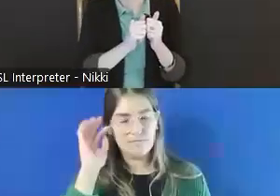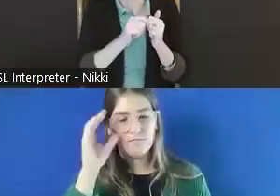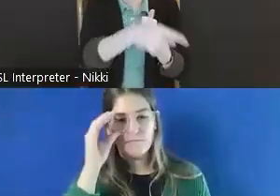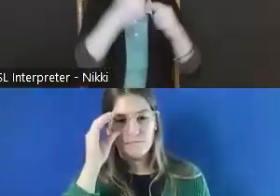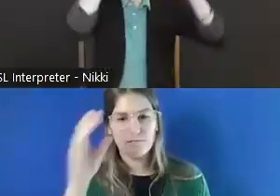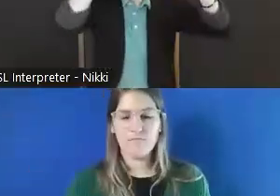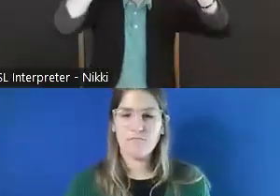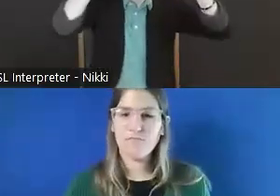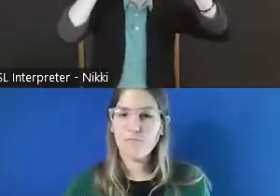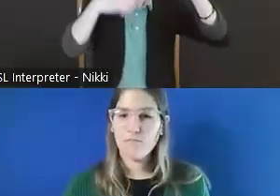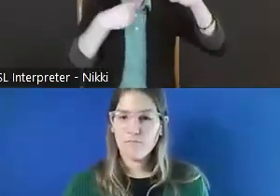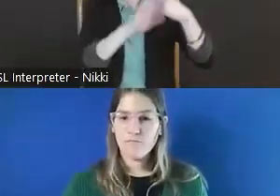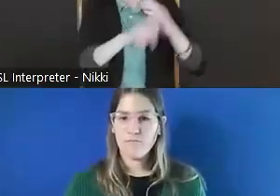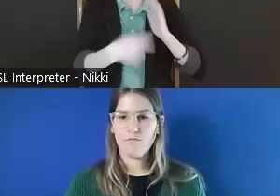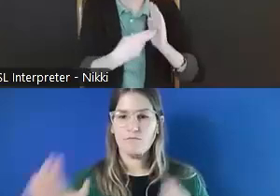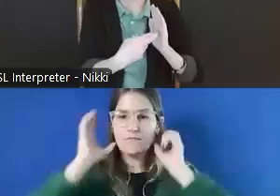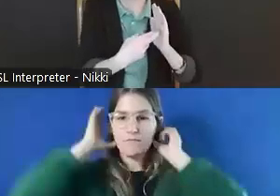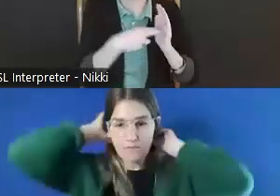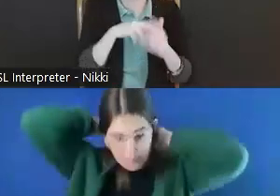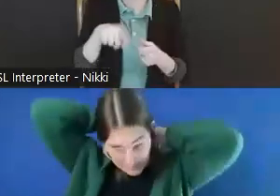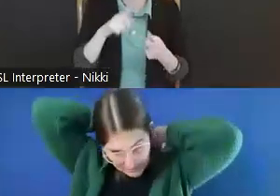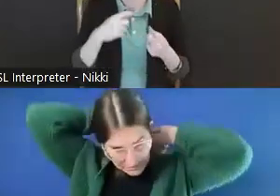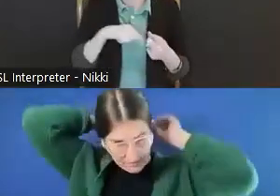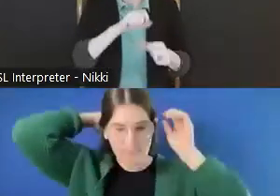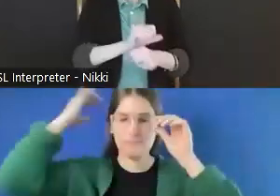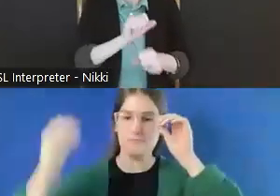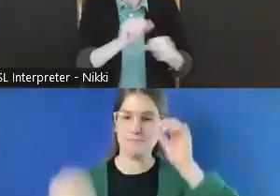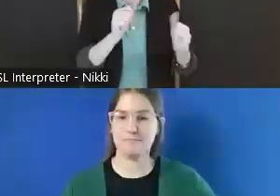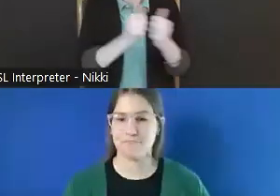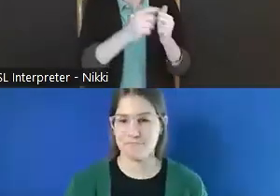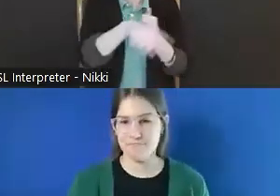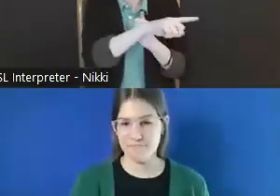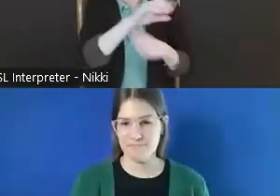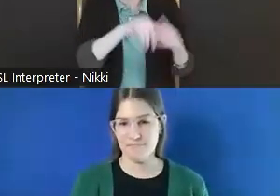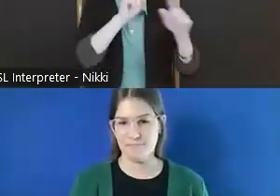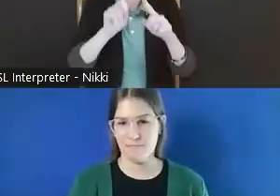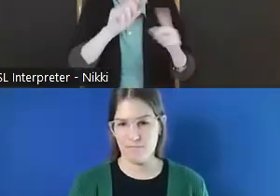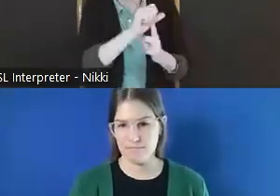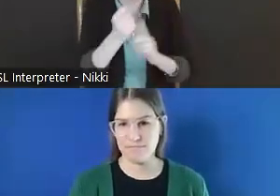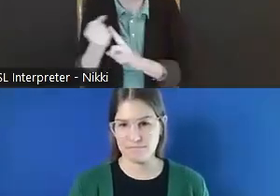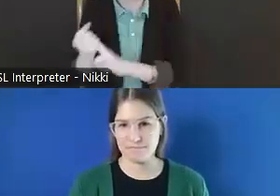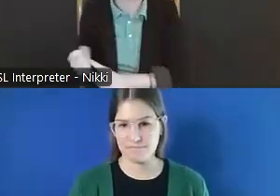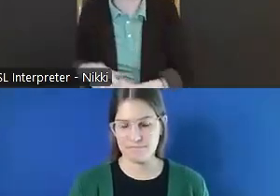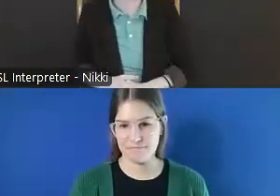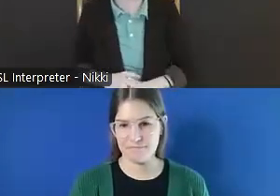them in psychosocial uh settings so some of them may be spouses like I mentioned or adult children